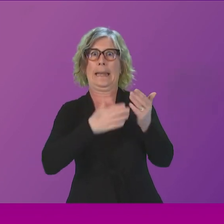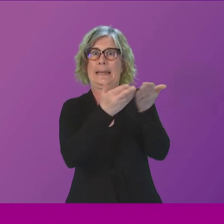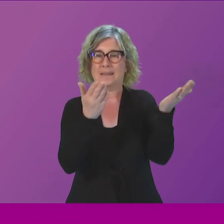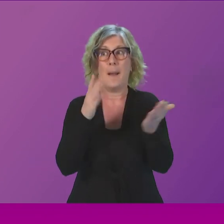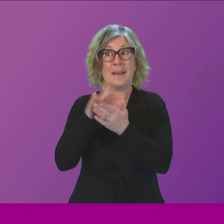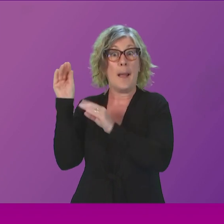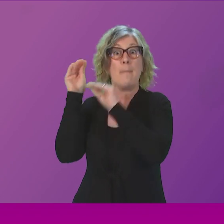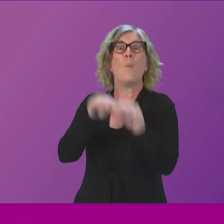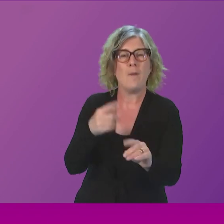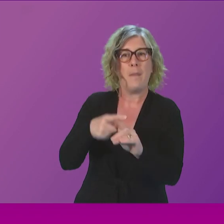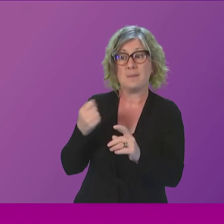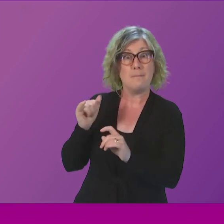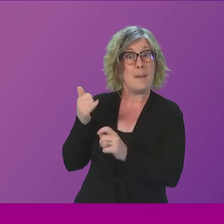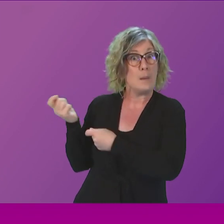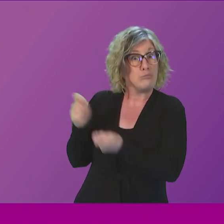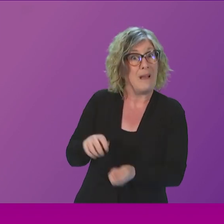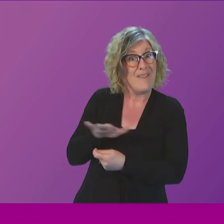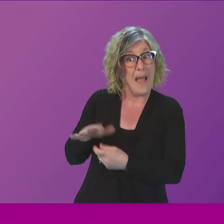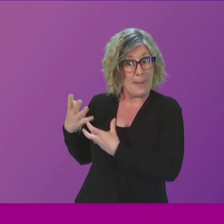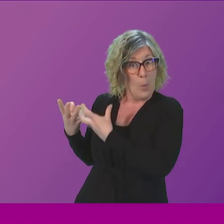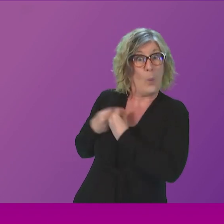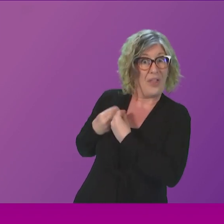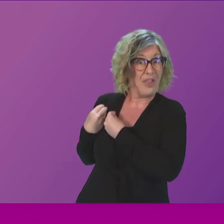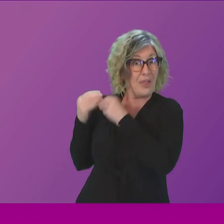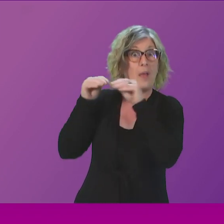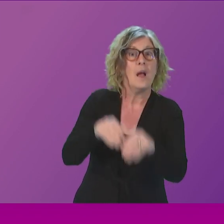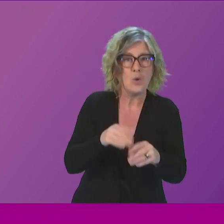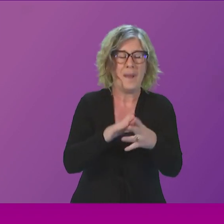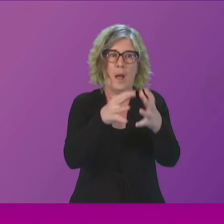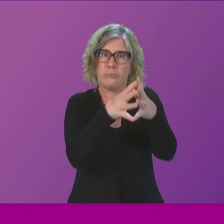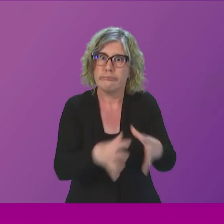That would offer an opportunity to bolster school communities in pilot areas.